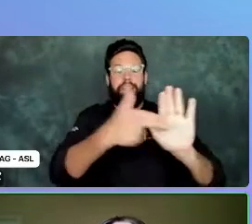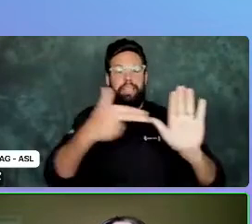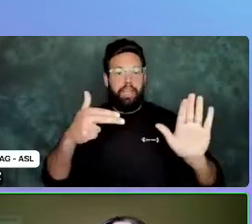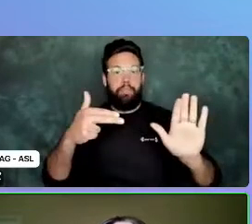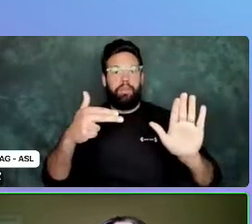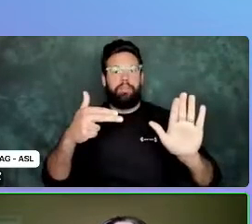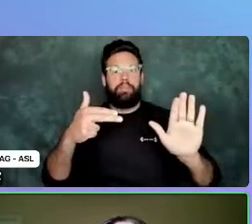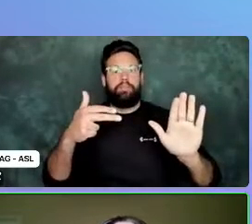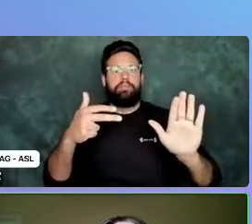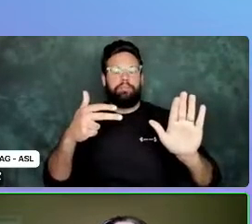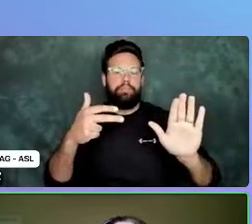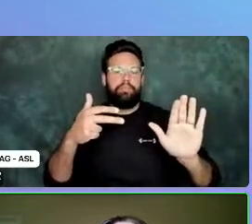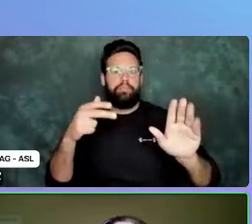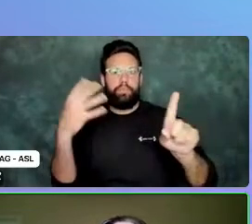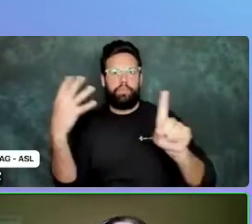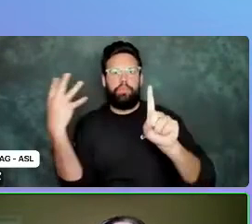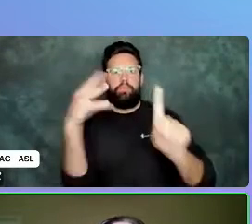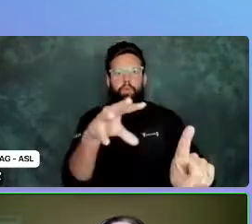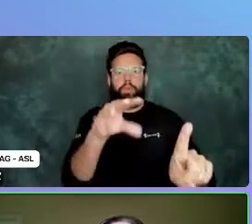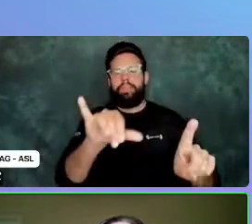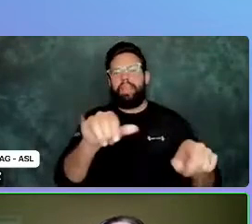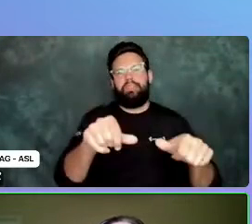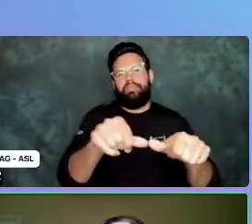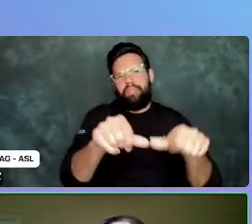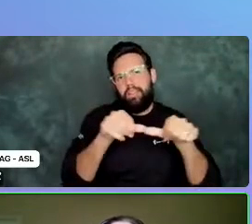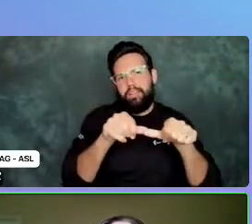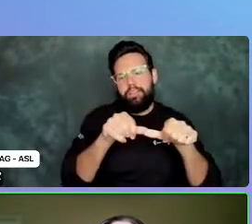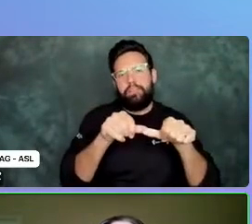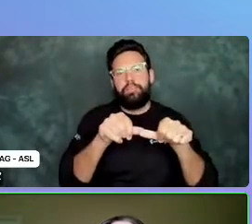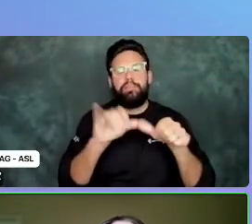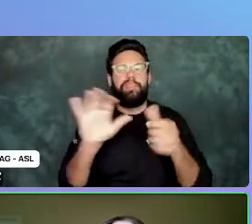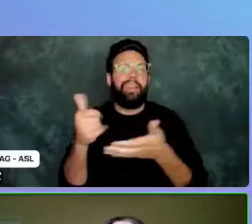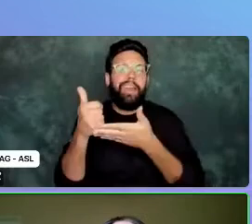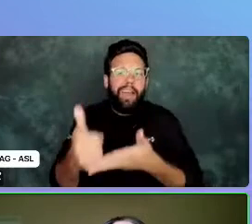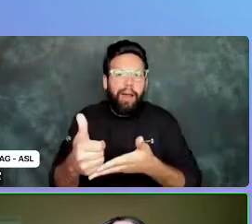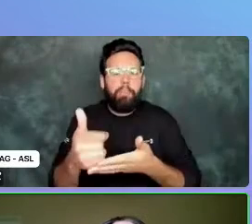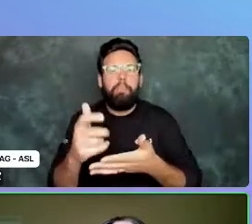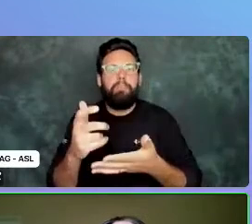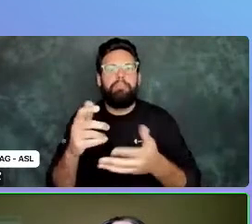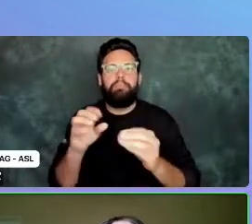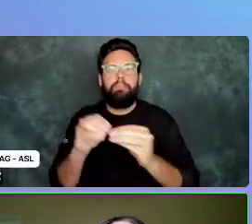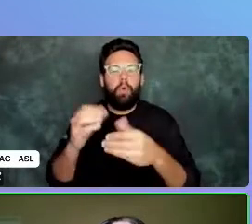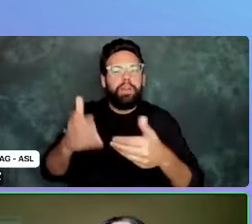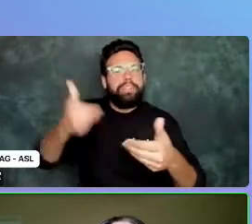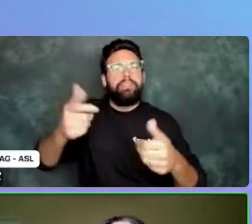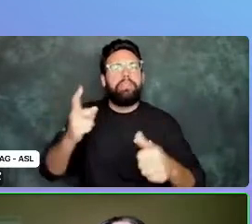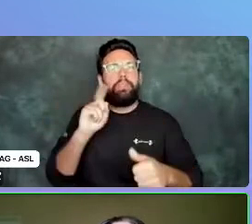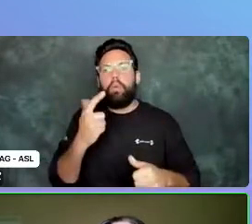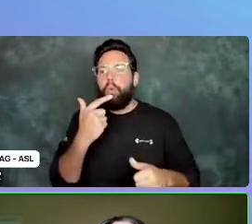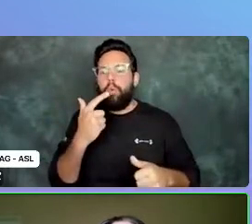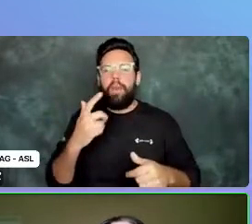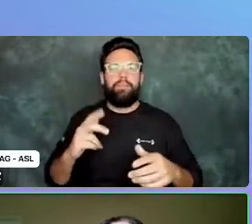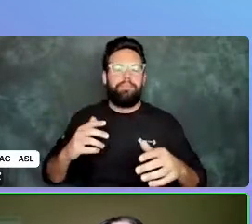our label and input are problematically linked, we can actually click on the label itself to get focused on the